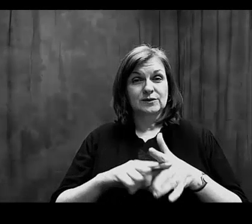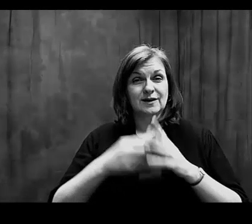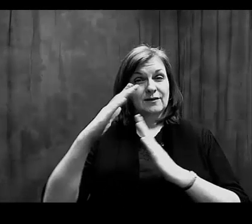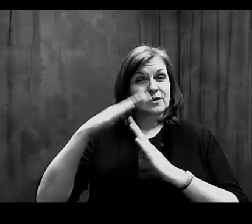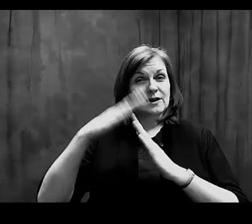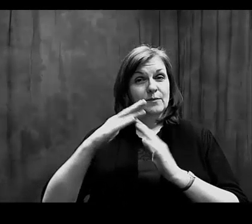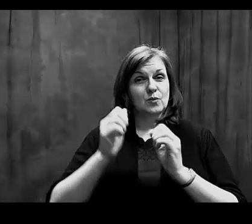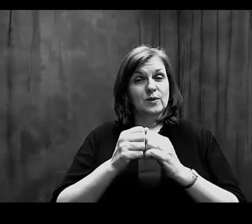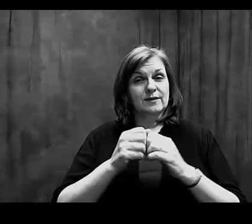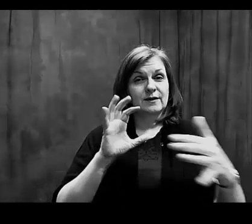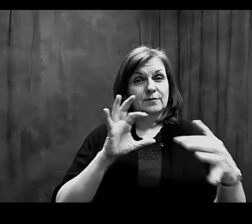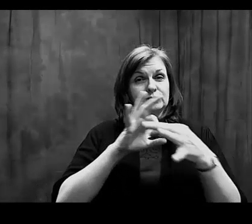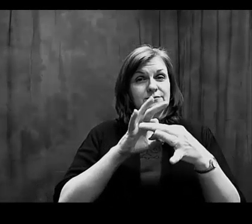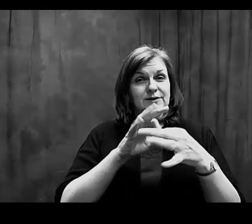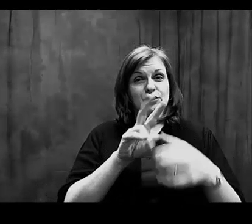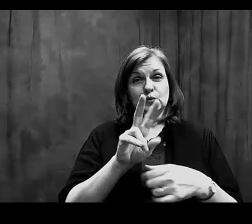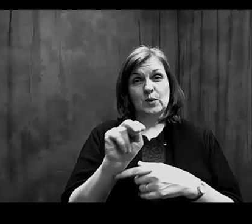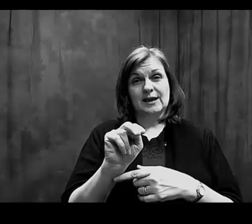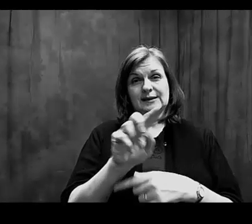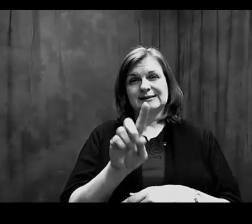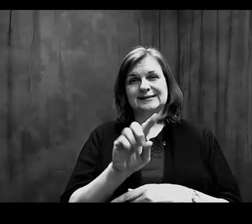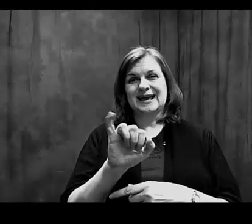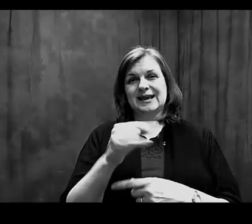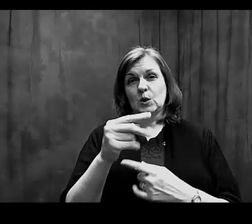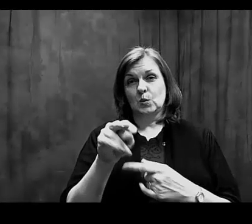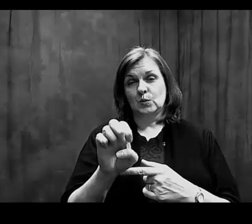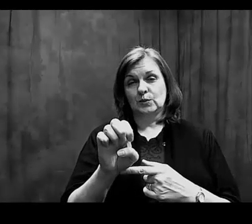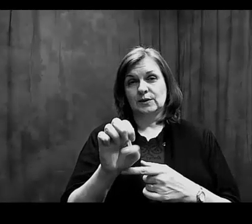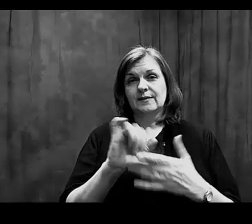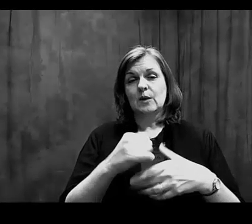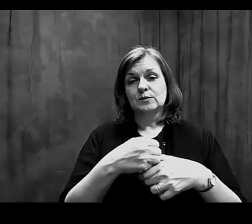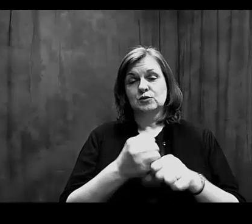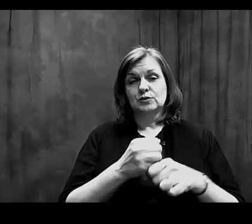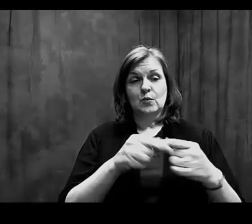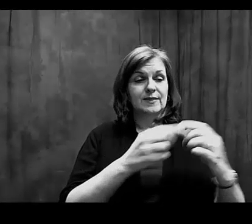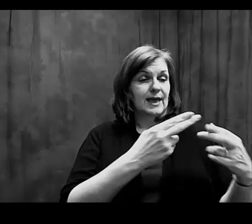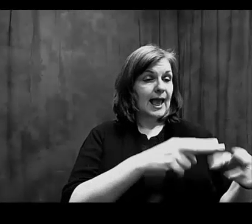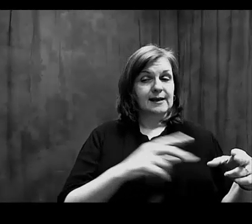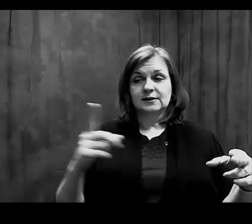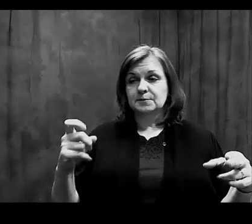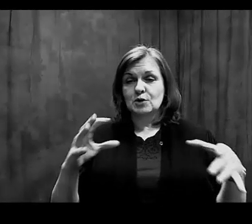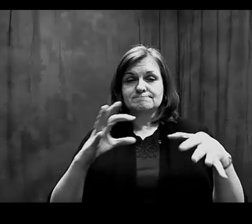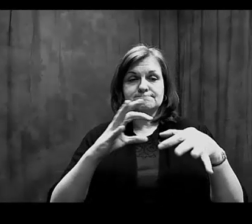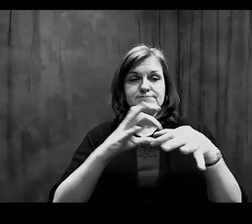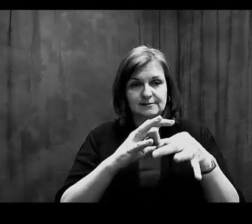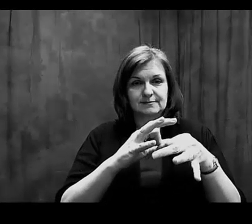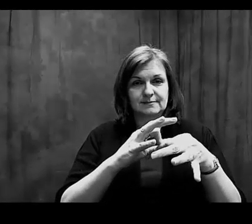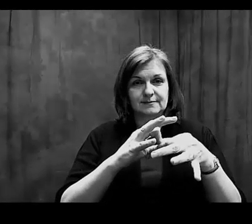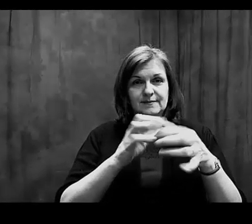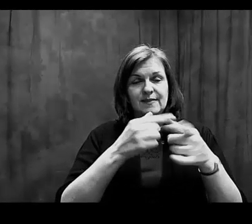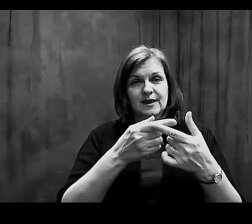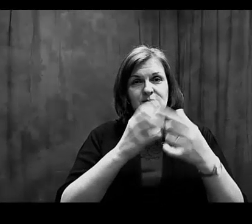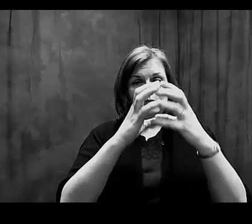that was produced as the union of sperm and egg and we divide and divide and divide